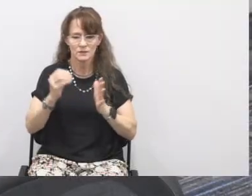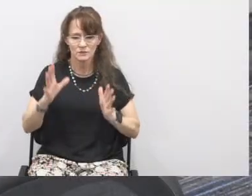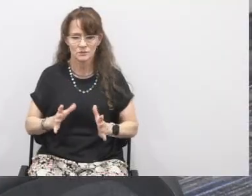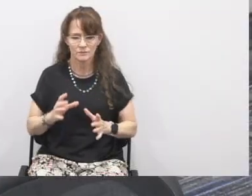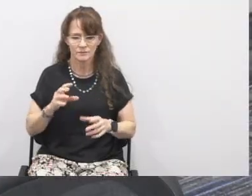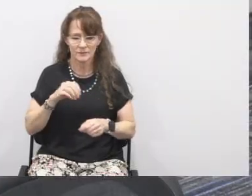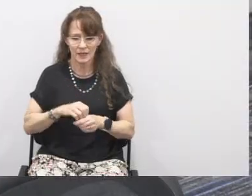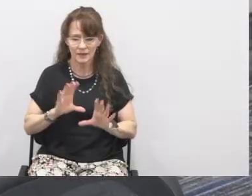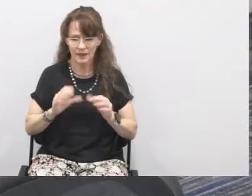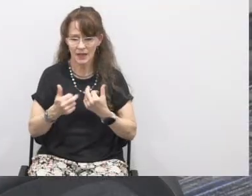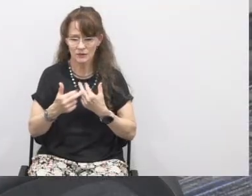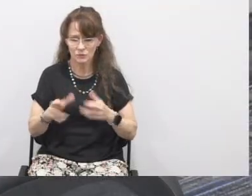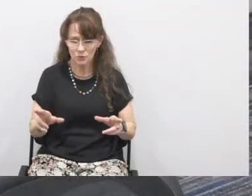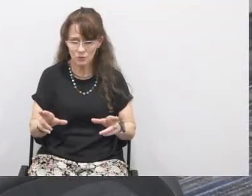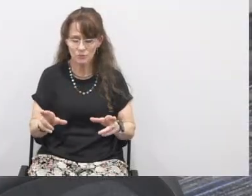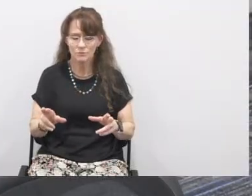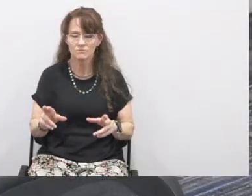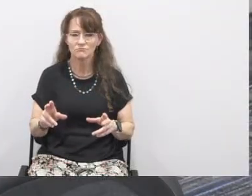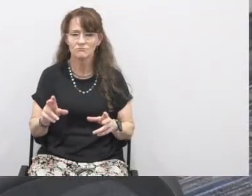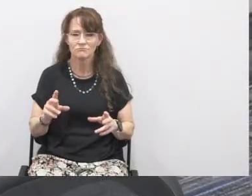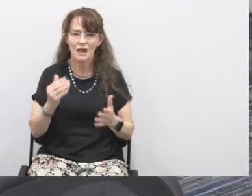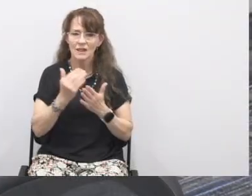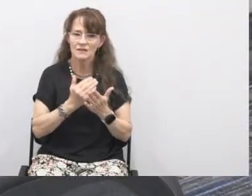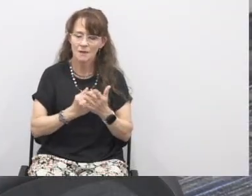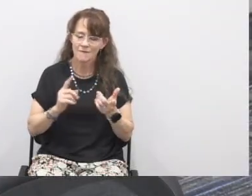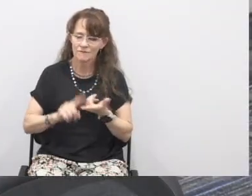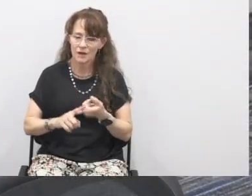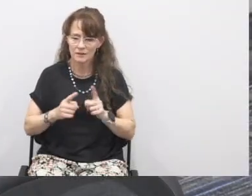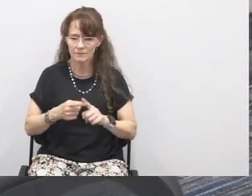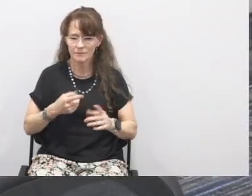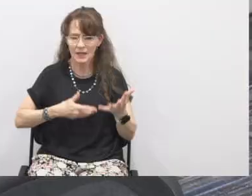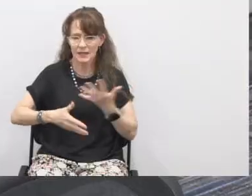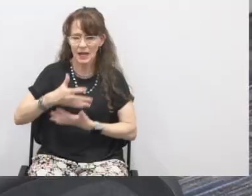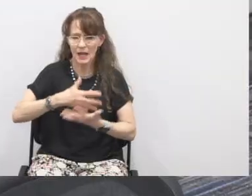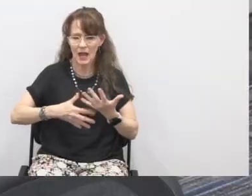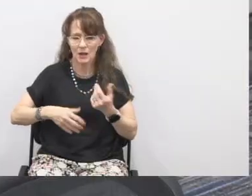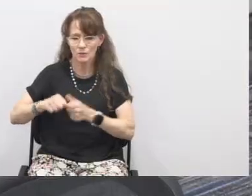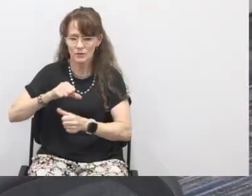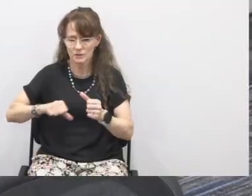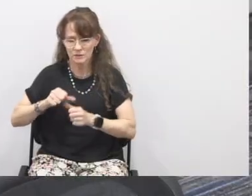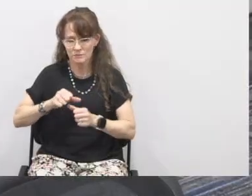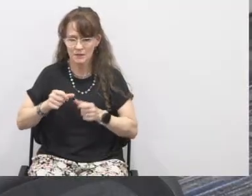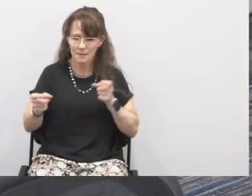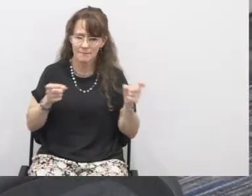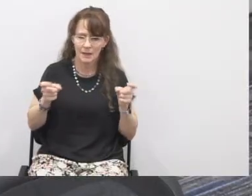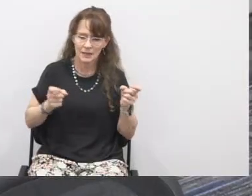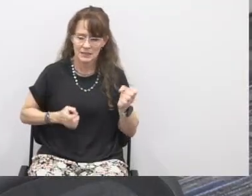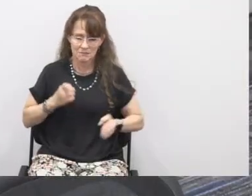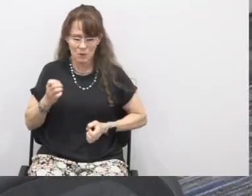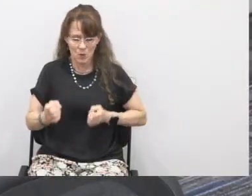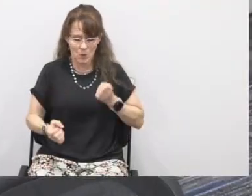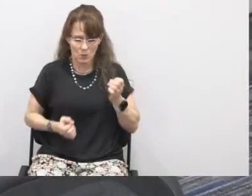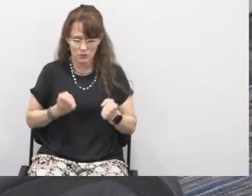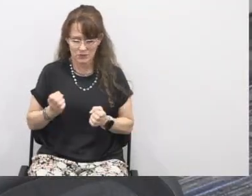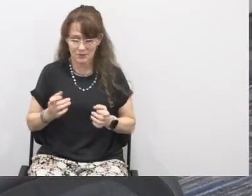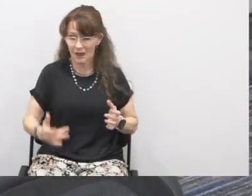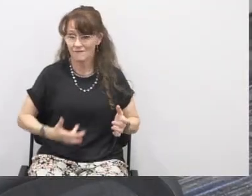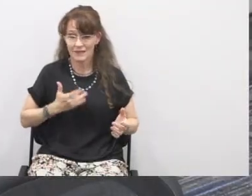with lessons around friendship, getting along with others, managing their emotions, dealing with their feelings.